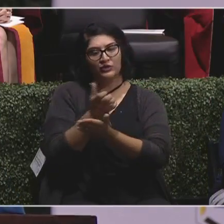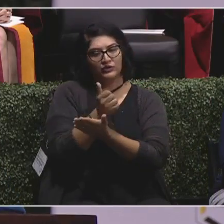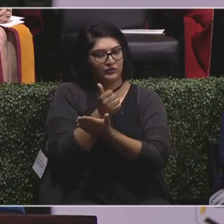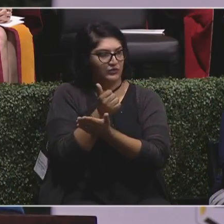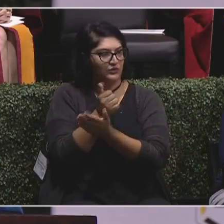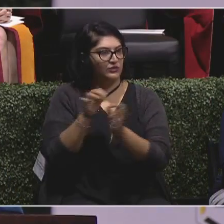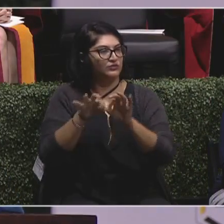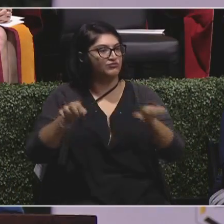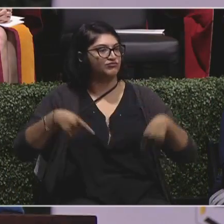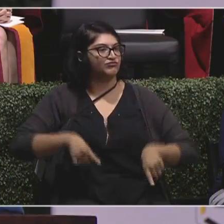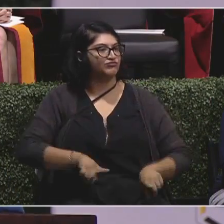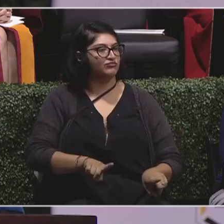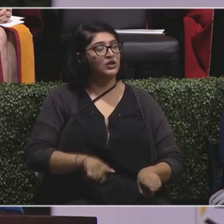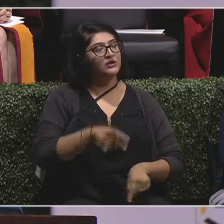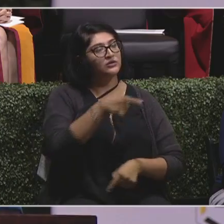MAGNA CUM LAUDE, OR CUM LAUD